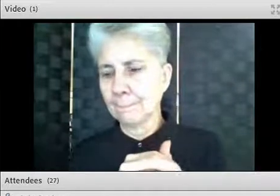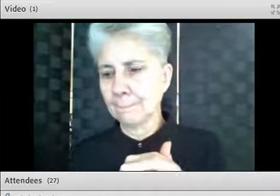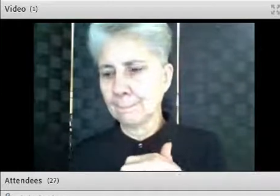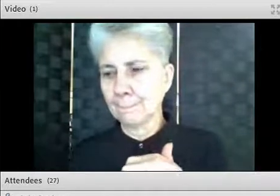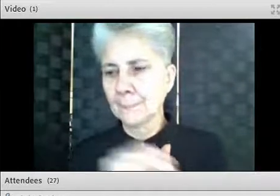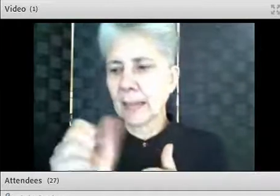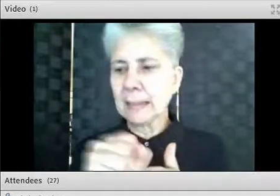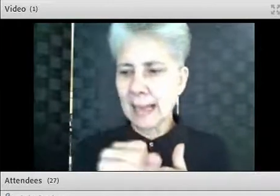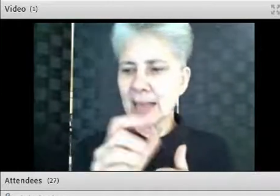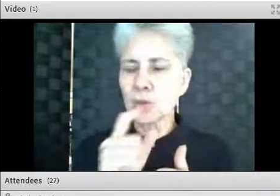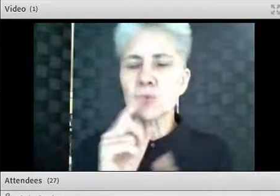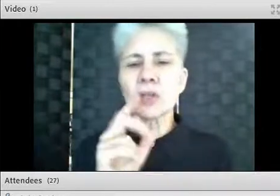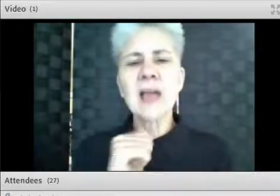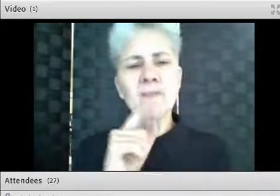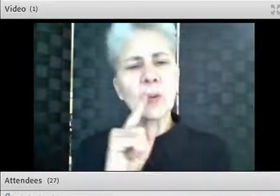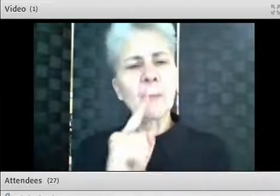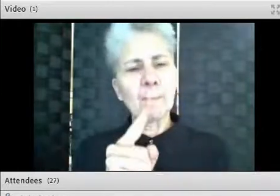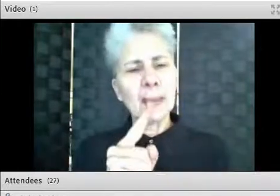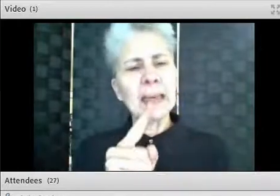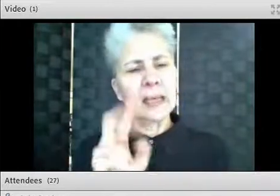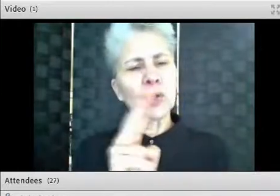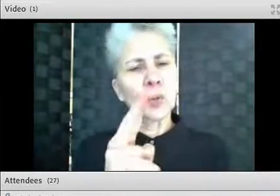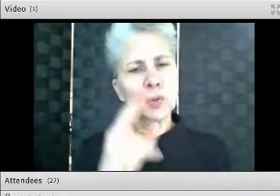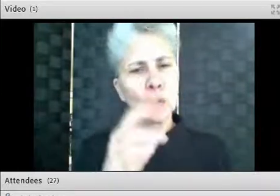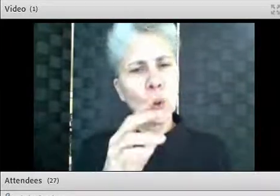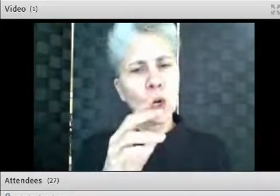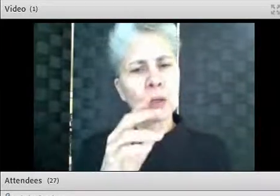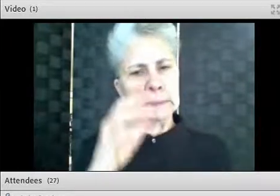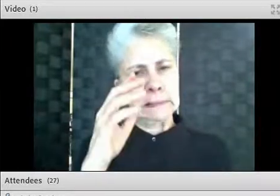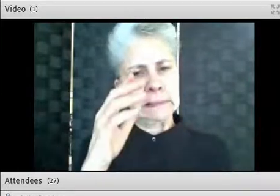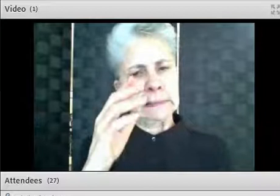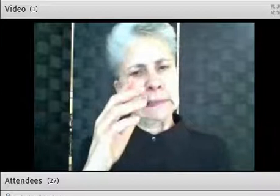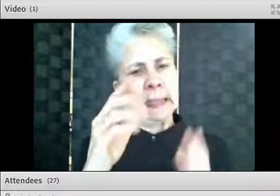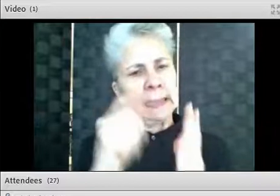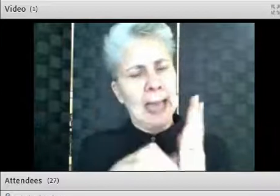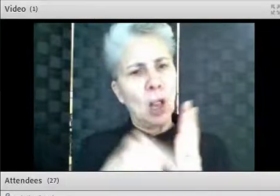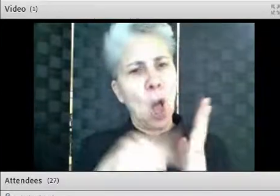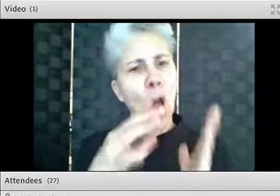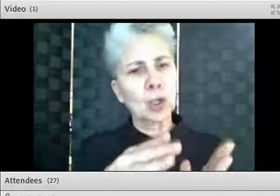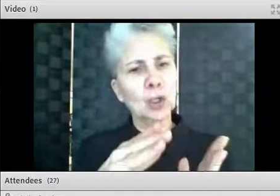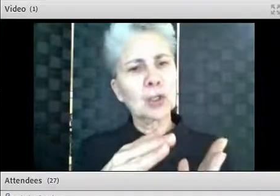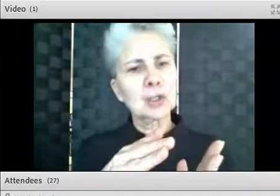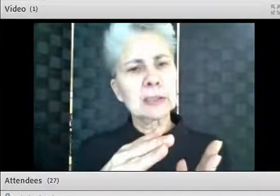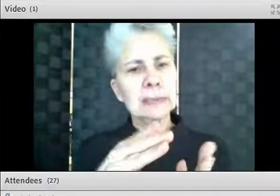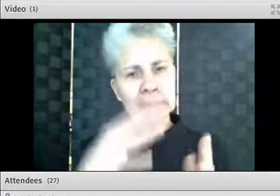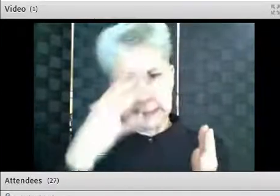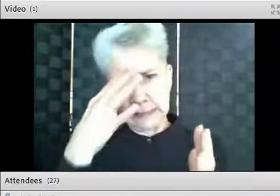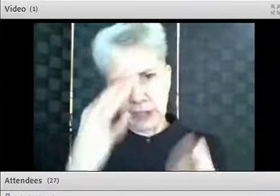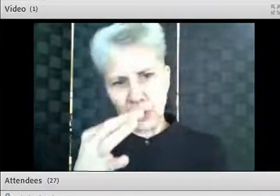So like I said, you just have to be kind of -- Like, use your judgement. Use your cataloger's judgement in determining what to put.